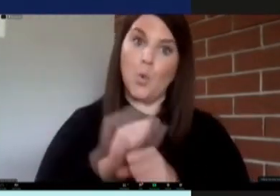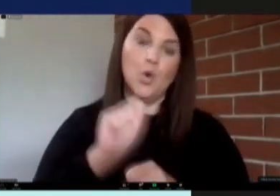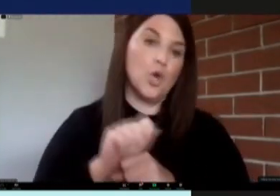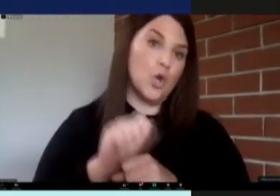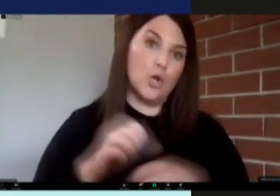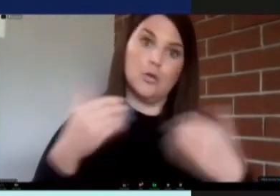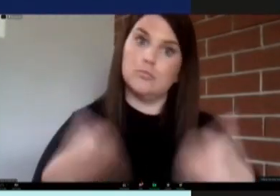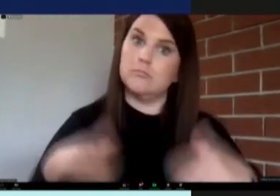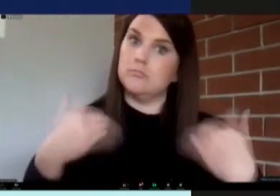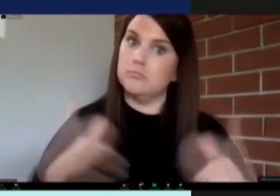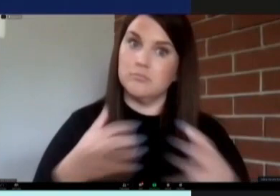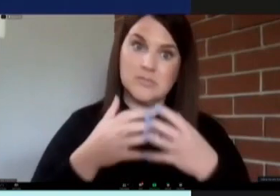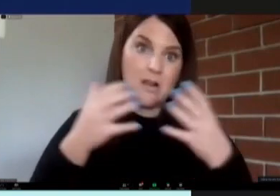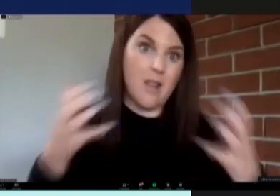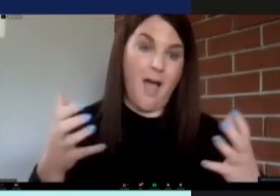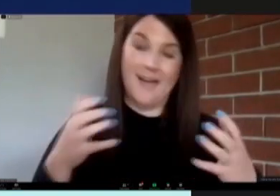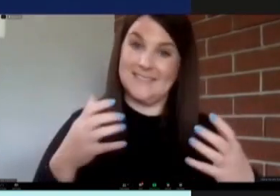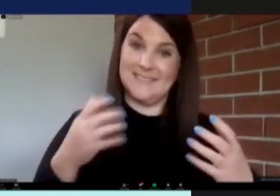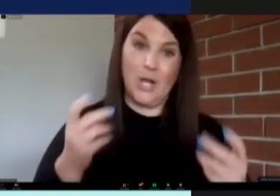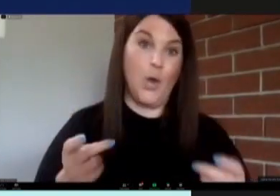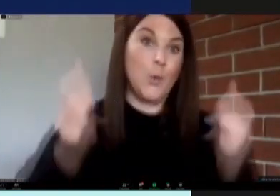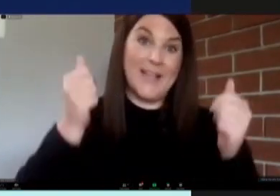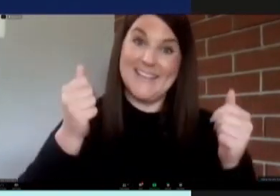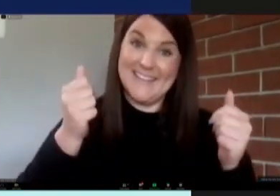It's a quick sprint that got us here today, grateful for it.